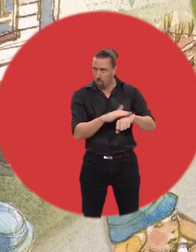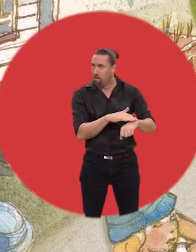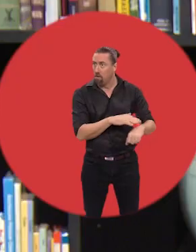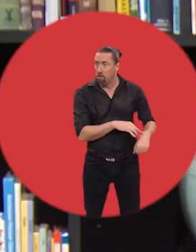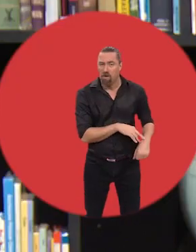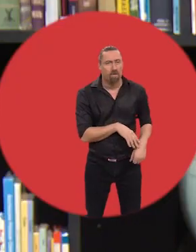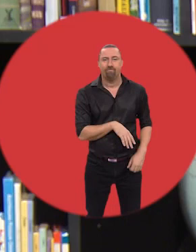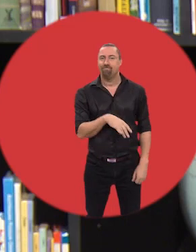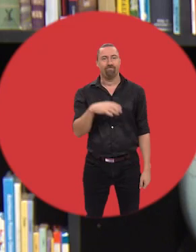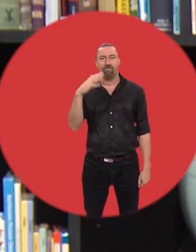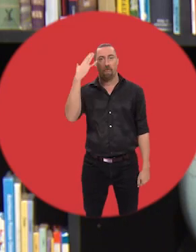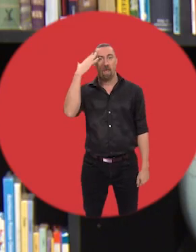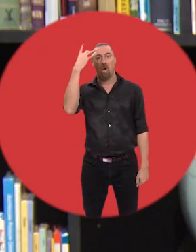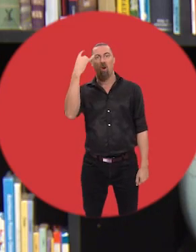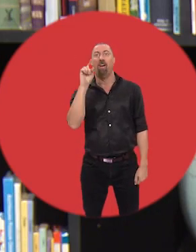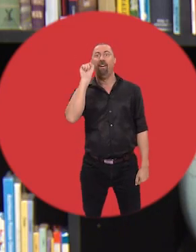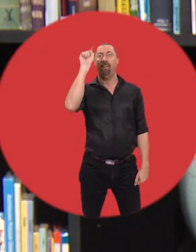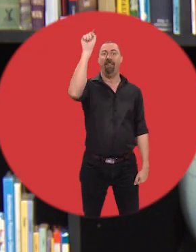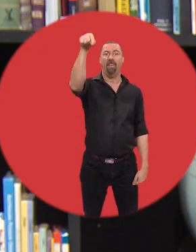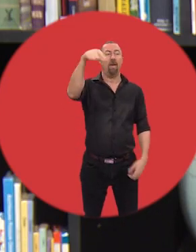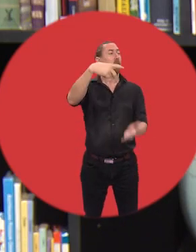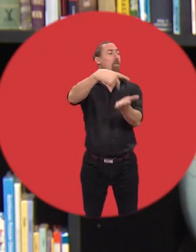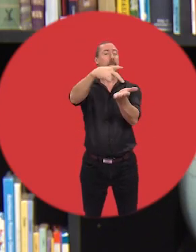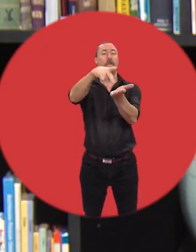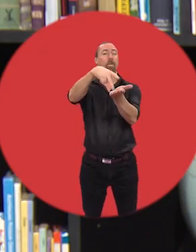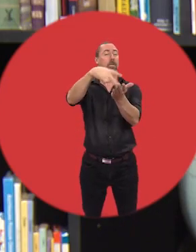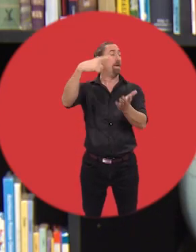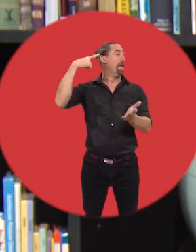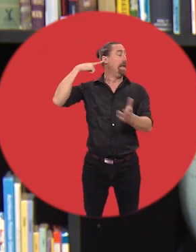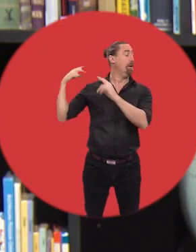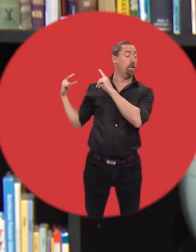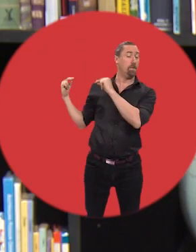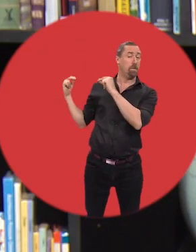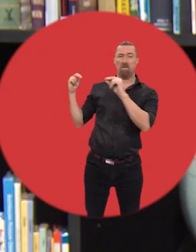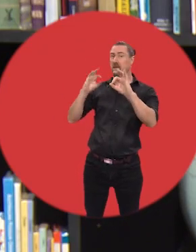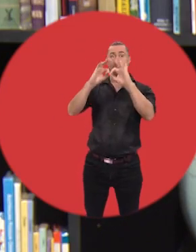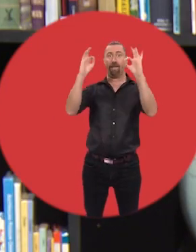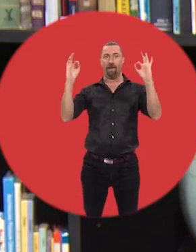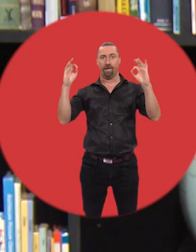But mum was already 10 paces ahead and heard not a word of what Charlie had said.